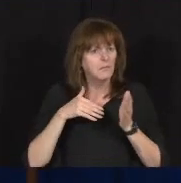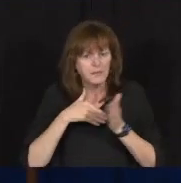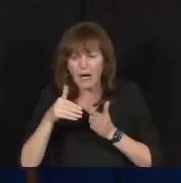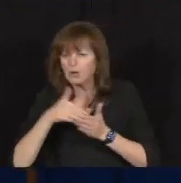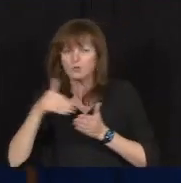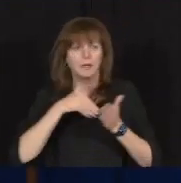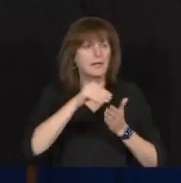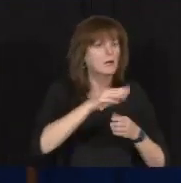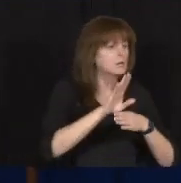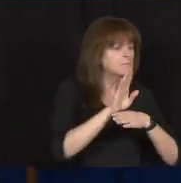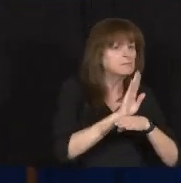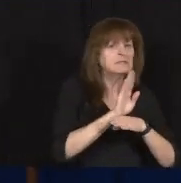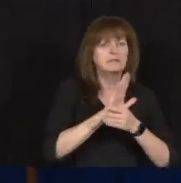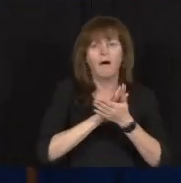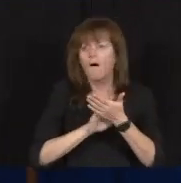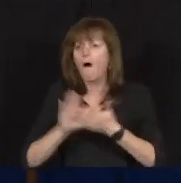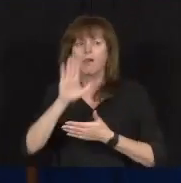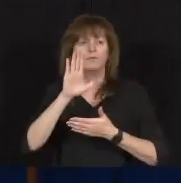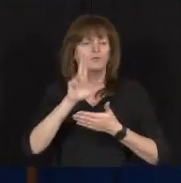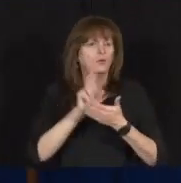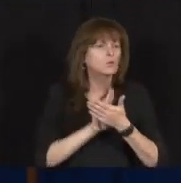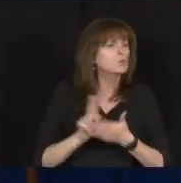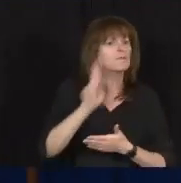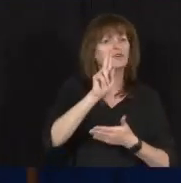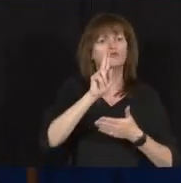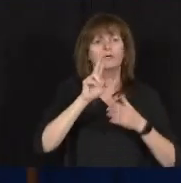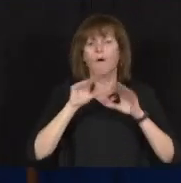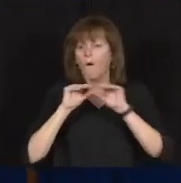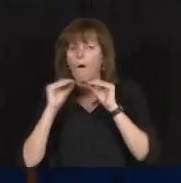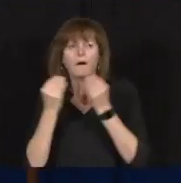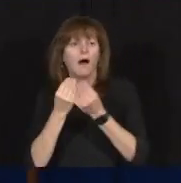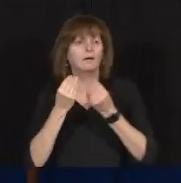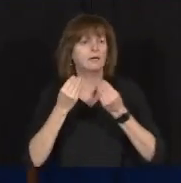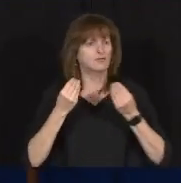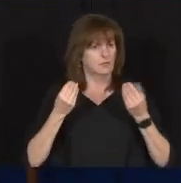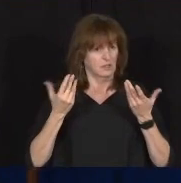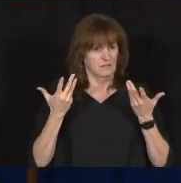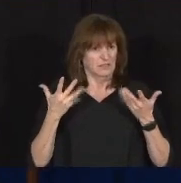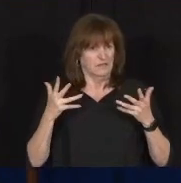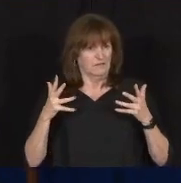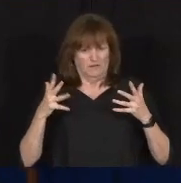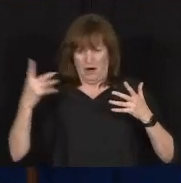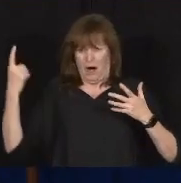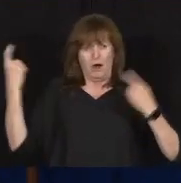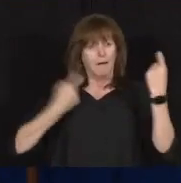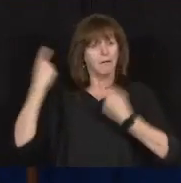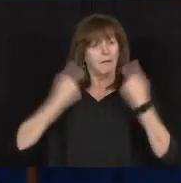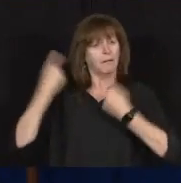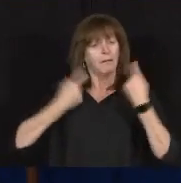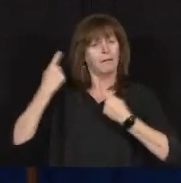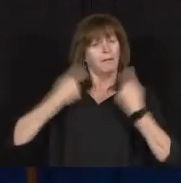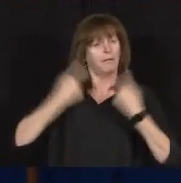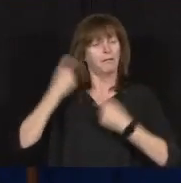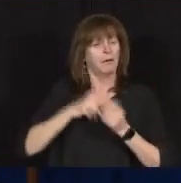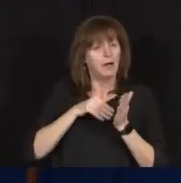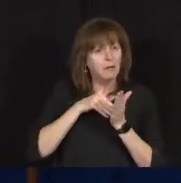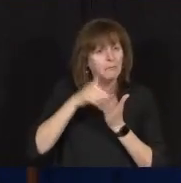e donated millions o f gloves, masks gowns a nd other supplies.